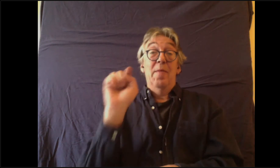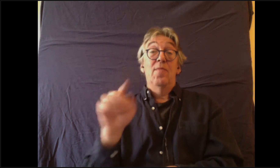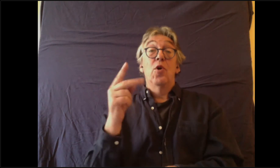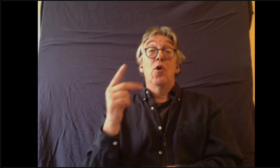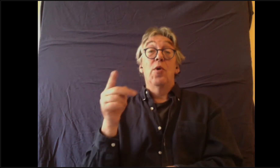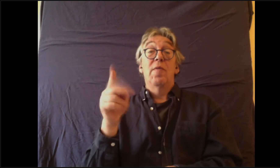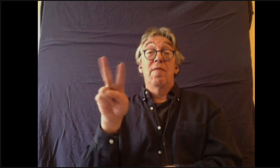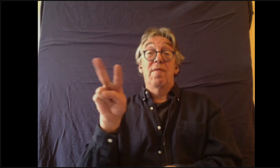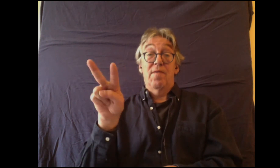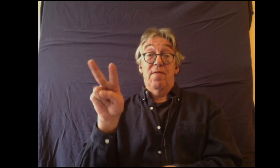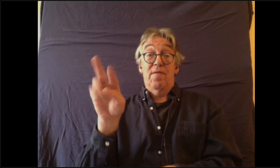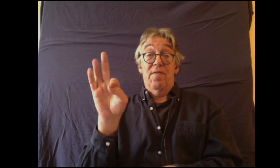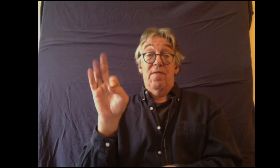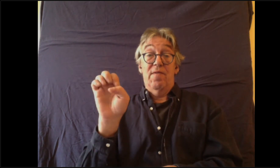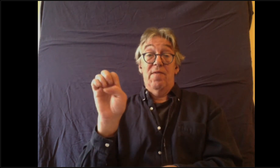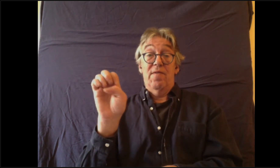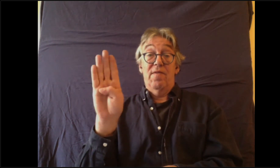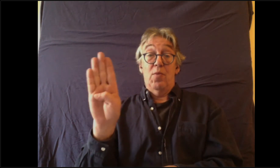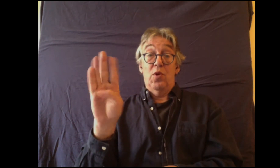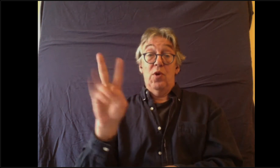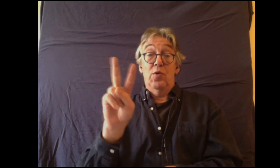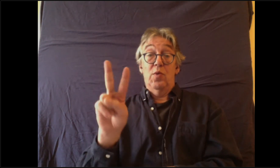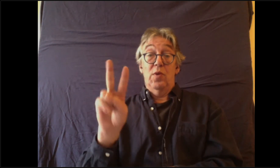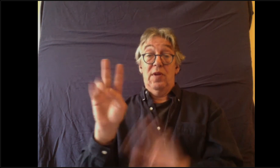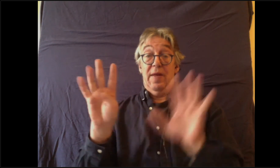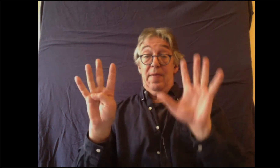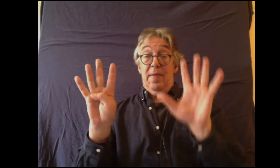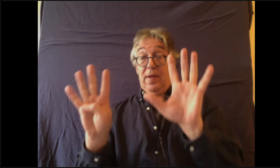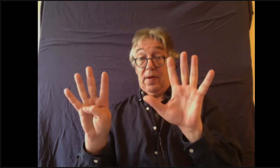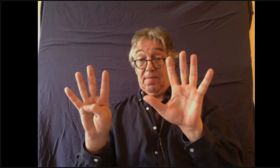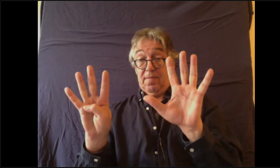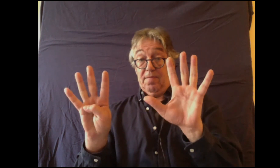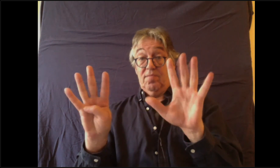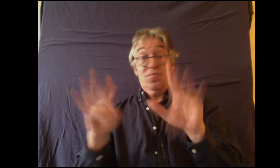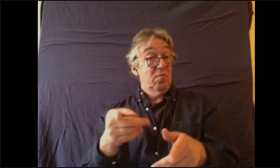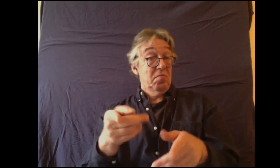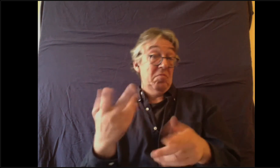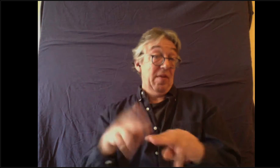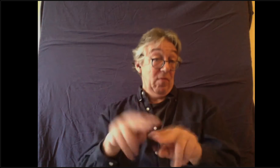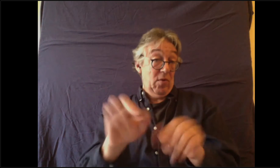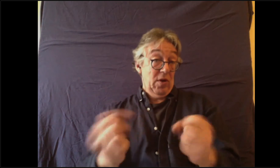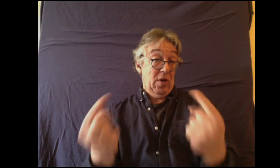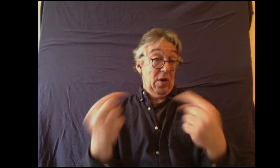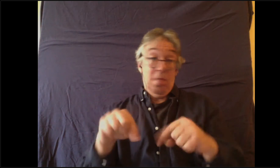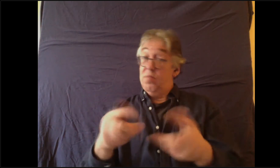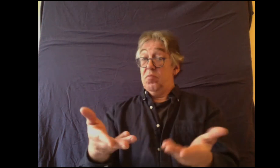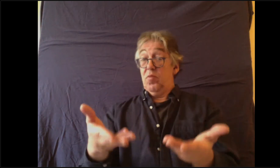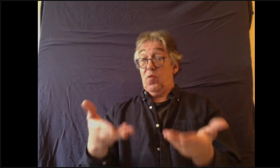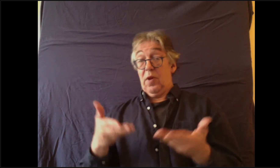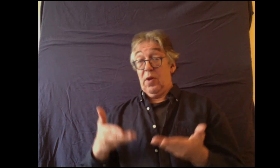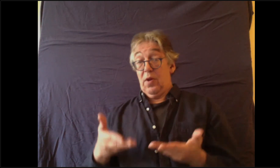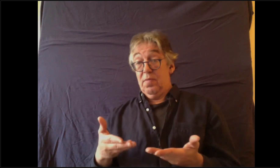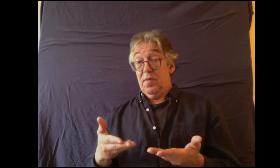It'll be livestreamed so we'll circulate the link if anybody else wants to join online.